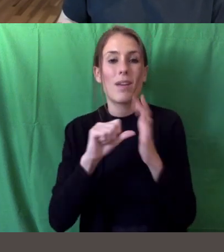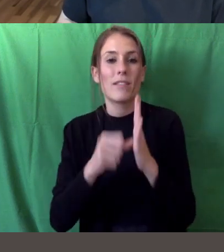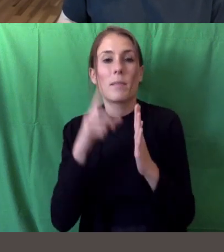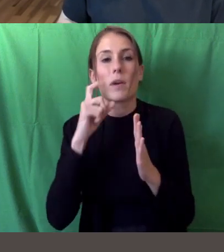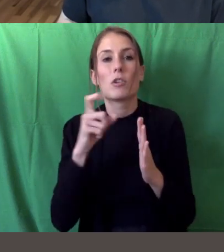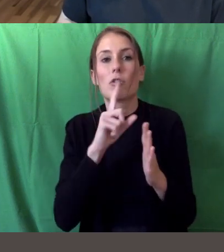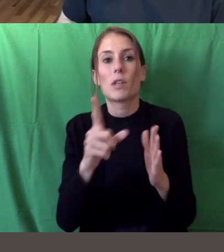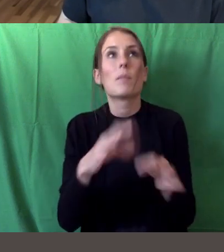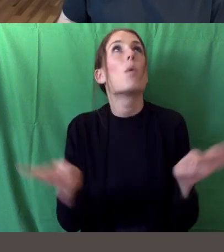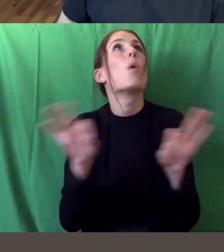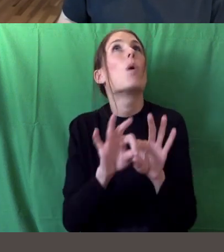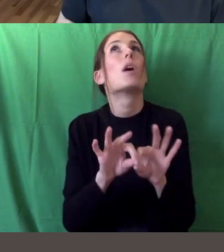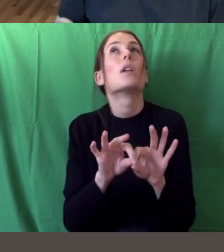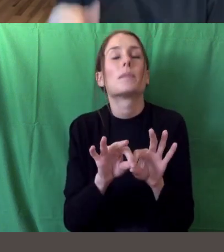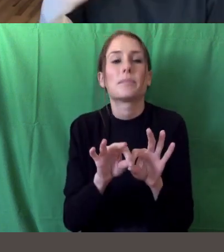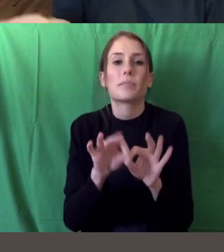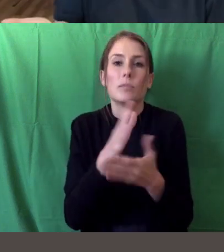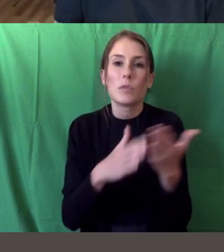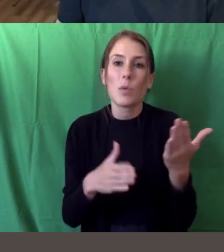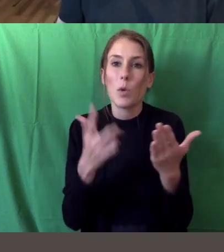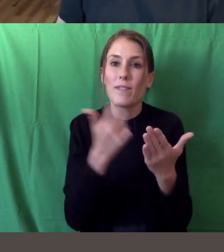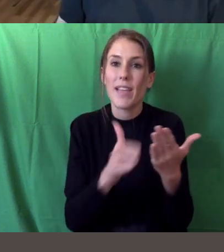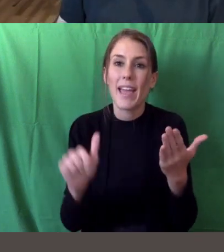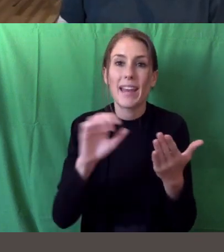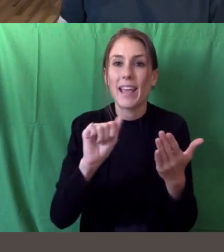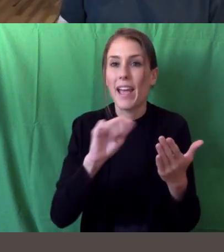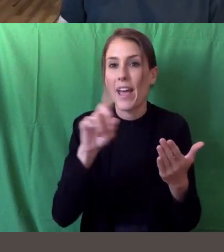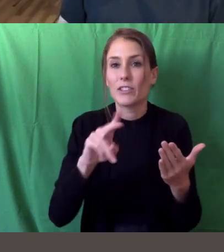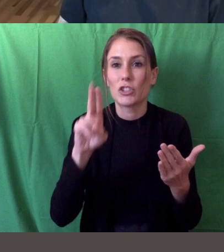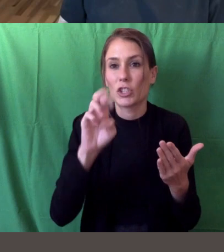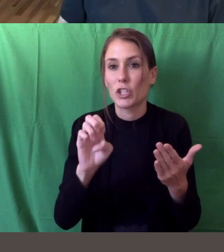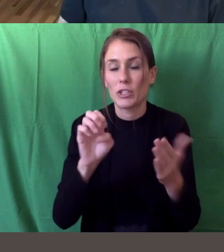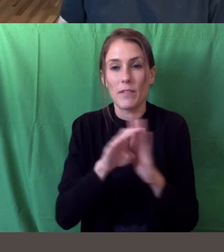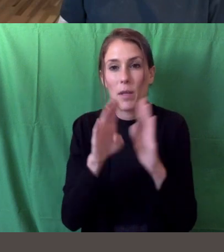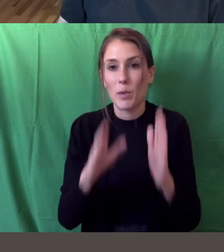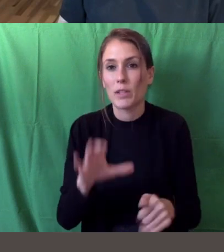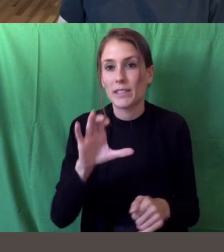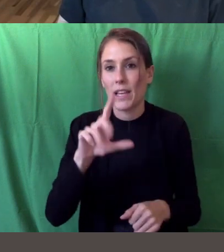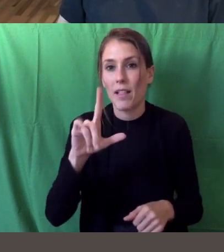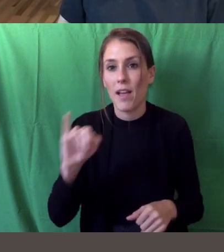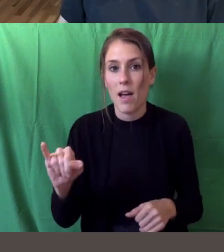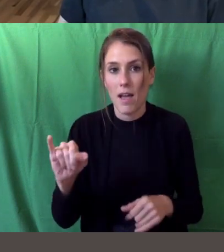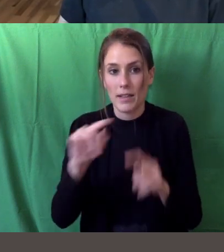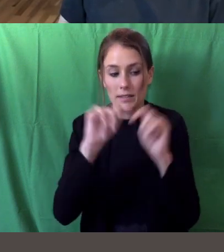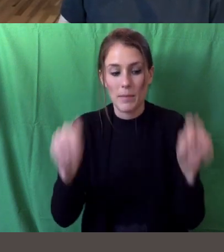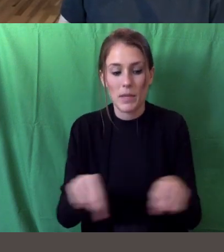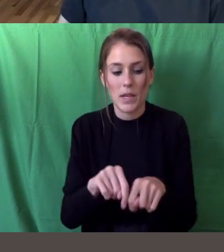because they are a really important part of any Azure developer CLI template. The best part is that you can always